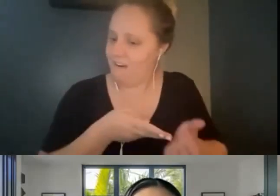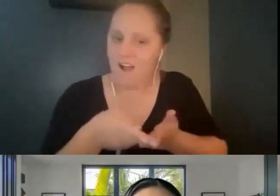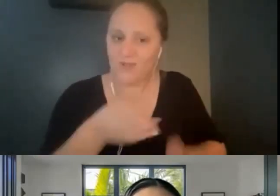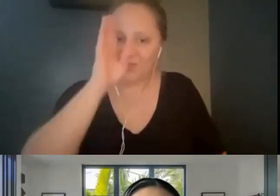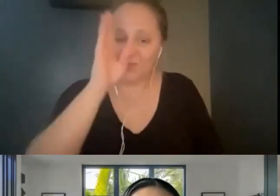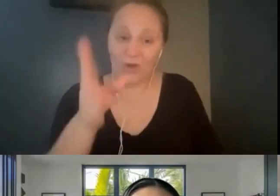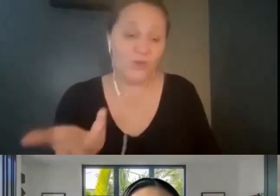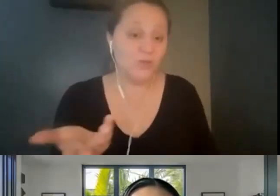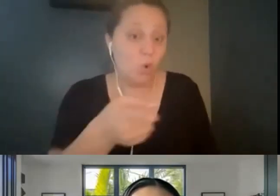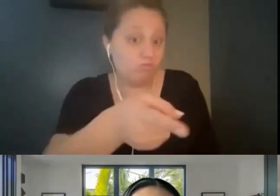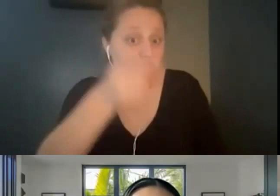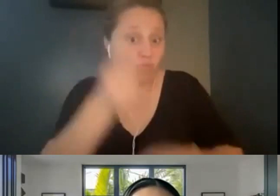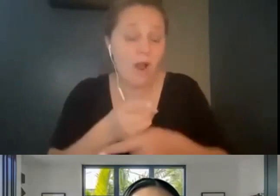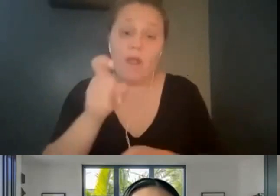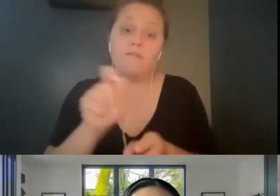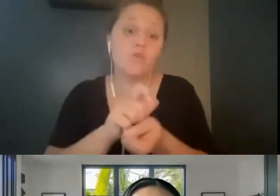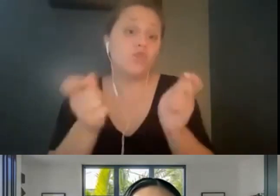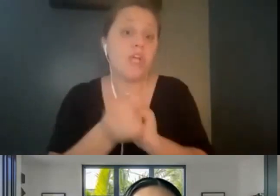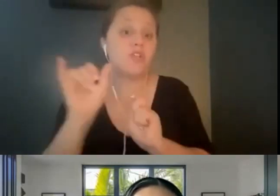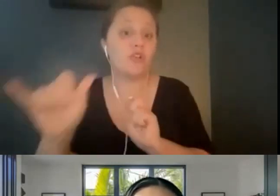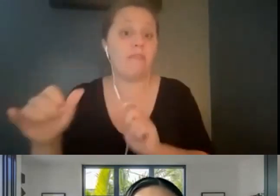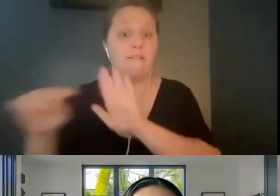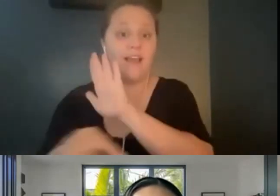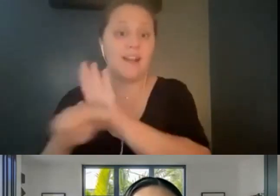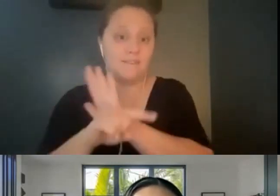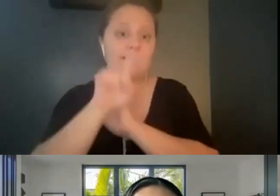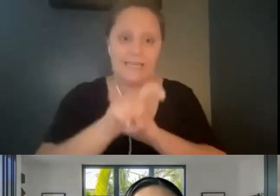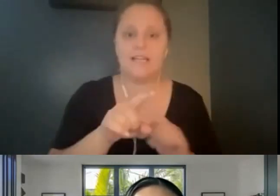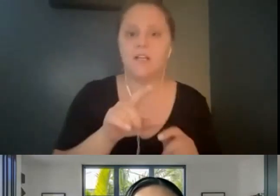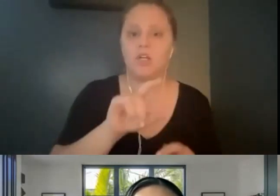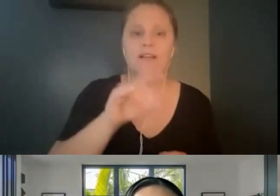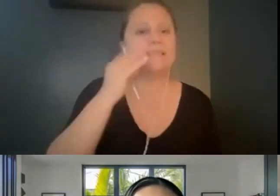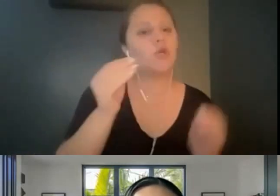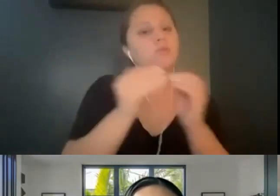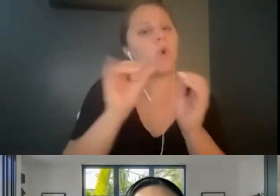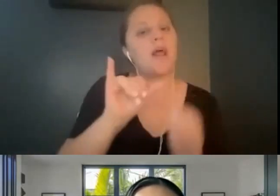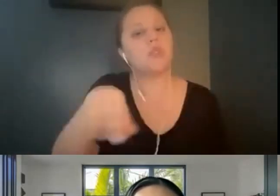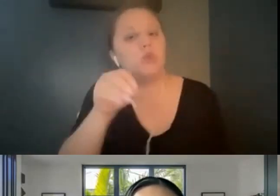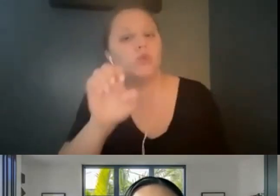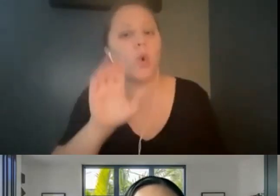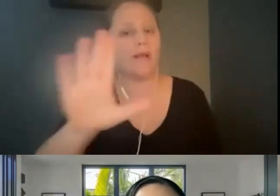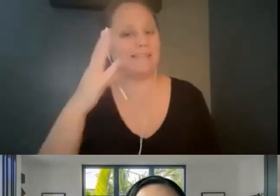So, we have to change that, so everyone has that Joe experience at work. That, and that is definitely the goal.